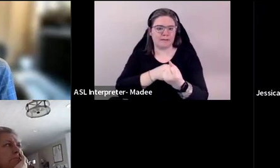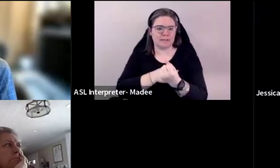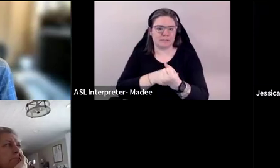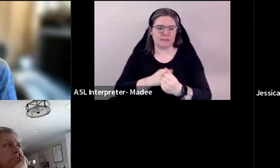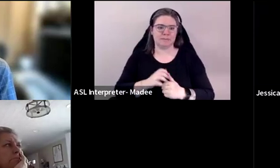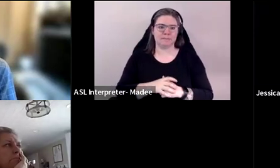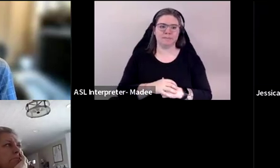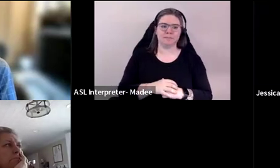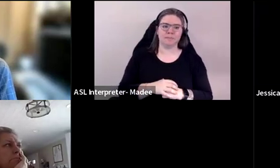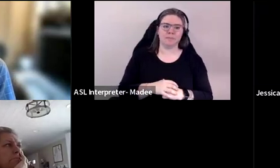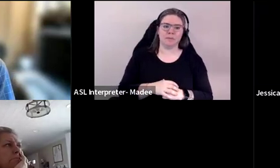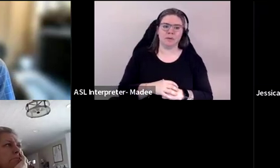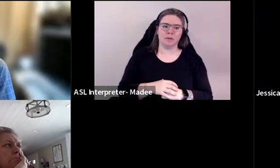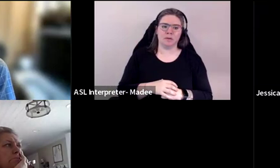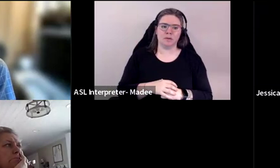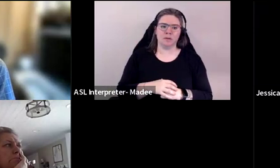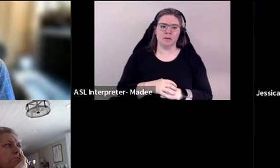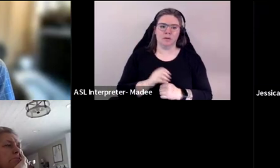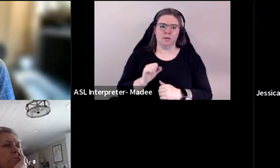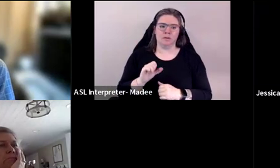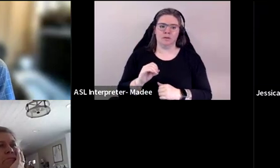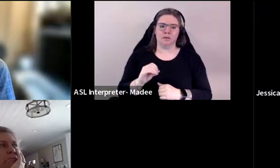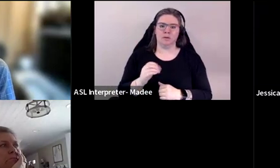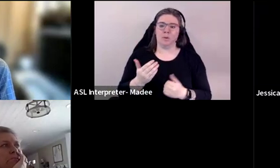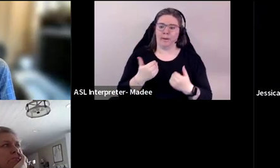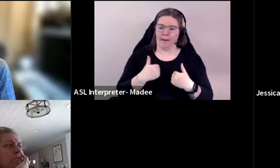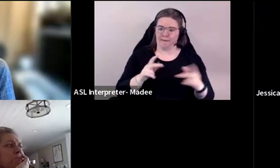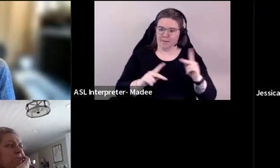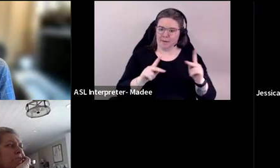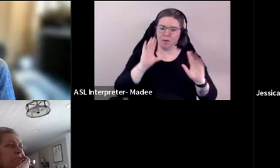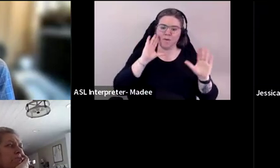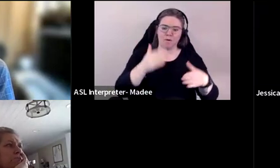Don Dew: so we have people that are working on housing Don Dew: transportation.